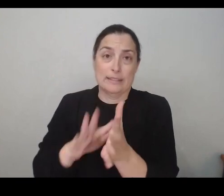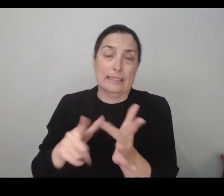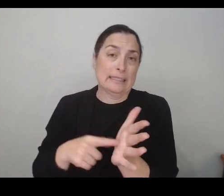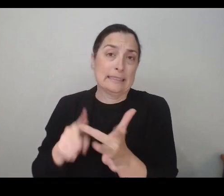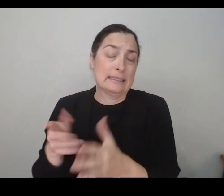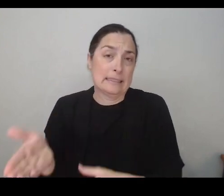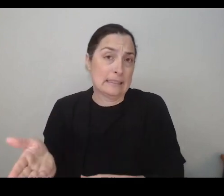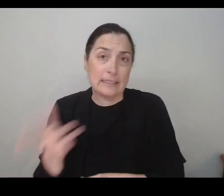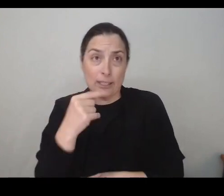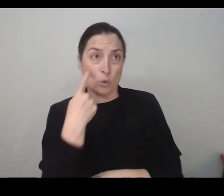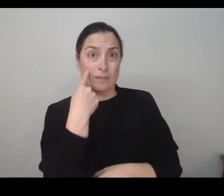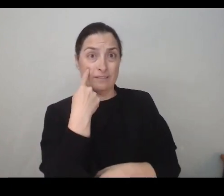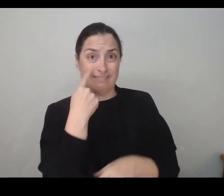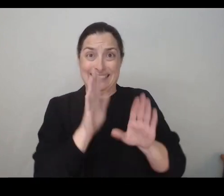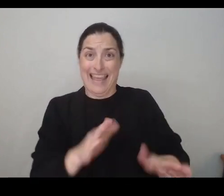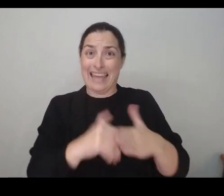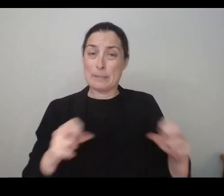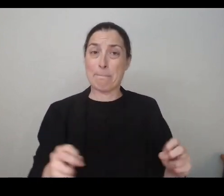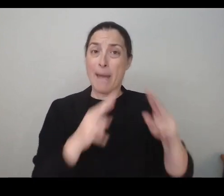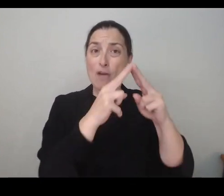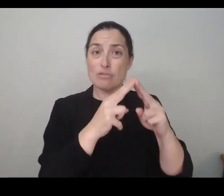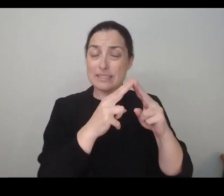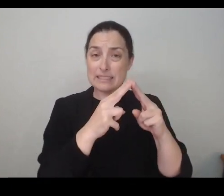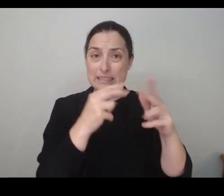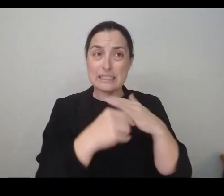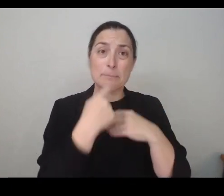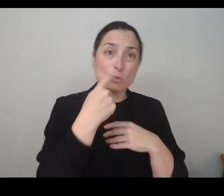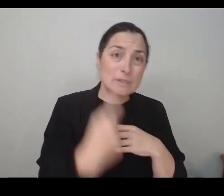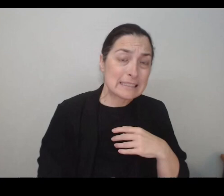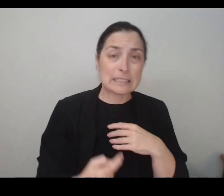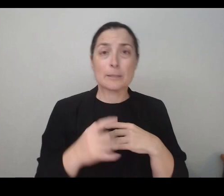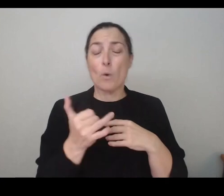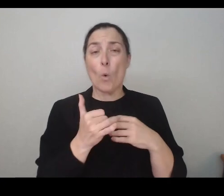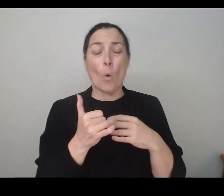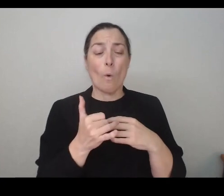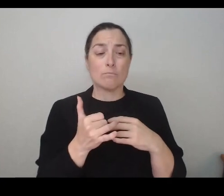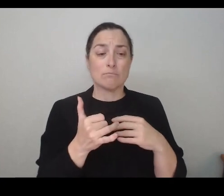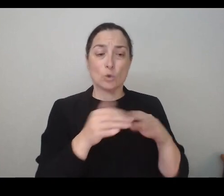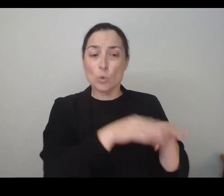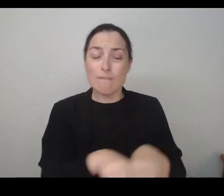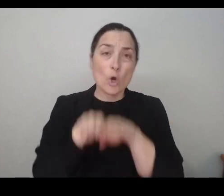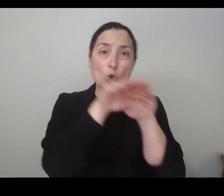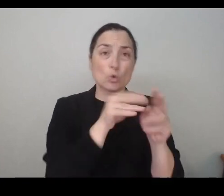or the Ethnological Museum , so what he wanted when he travelled in Martinique,